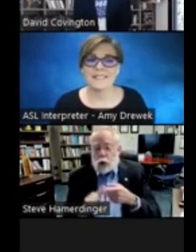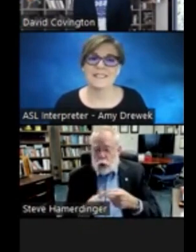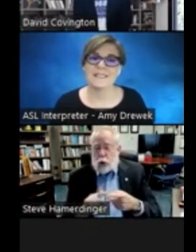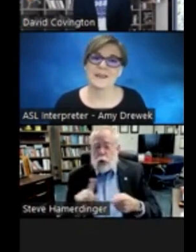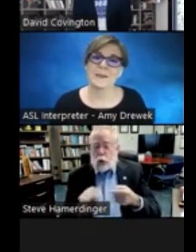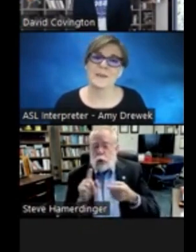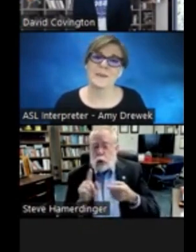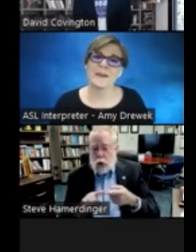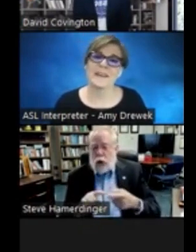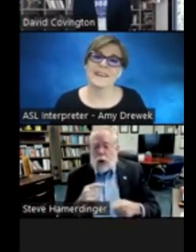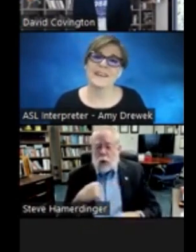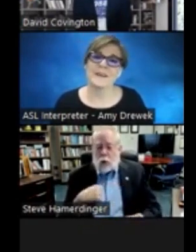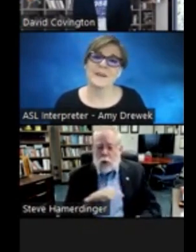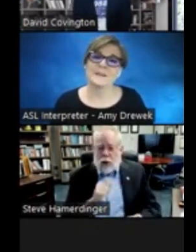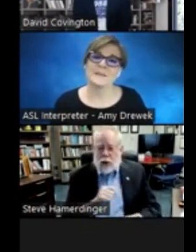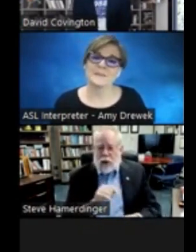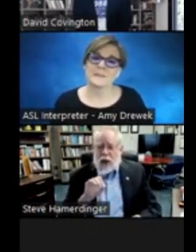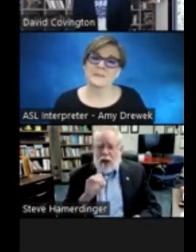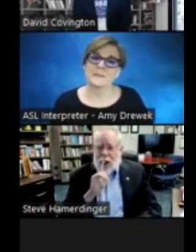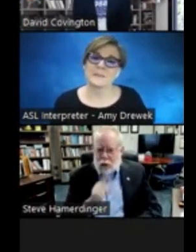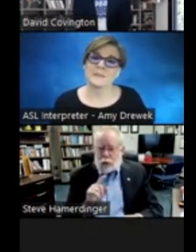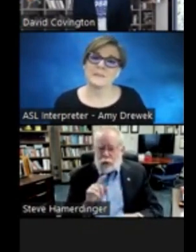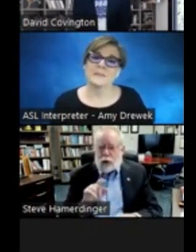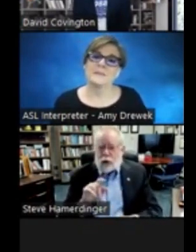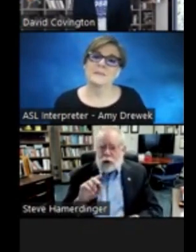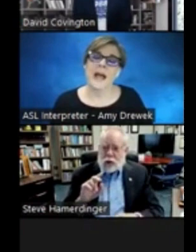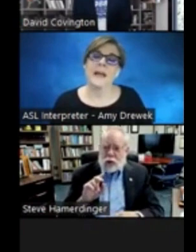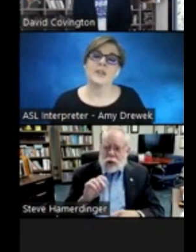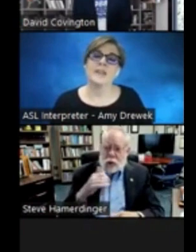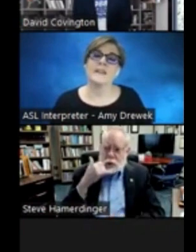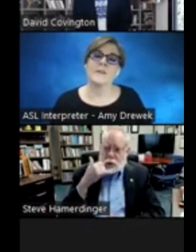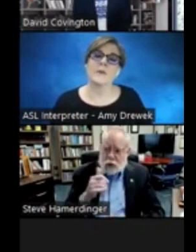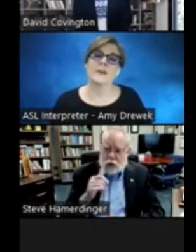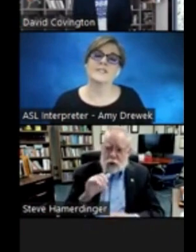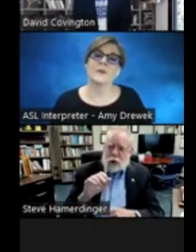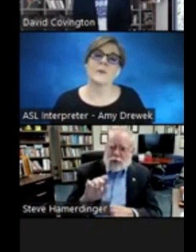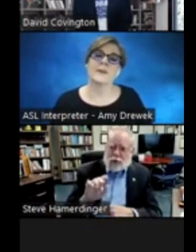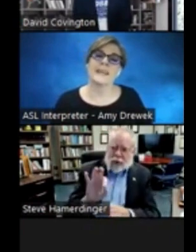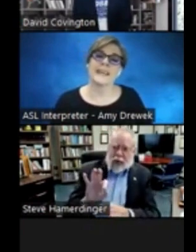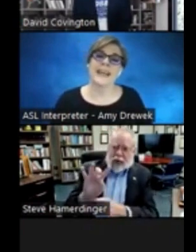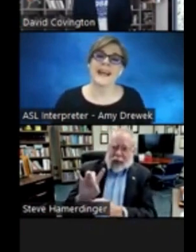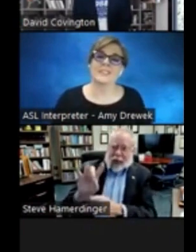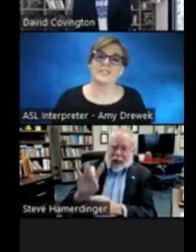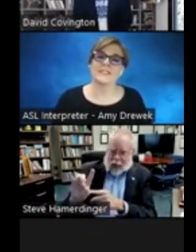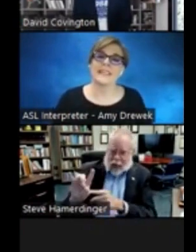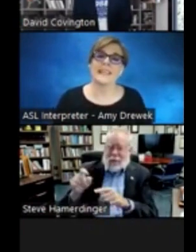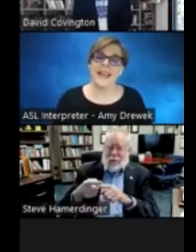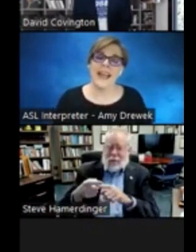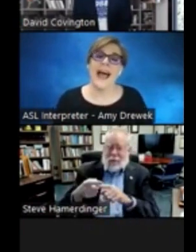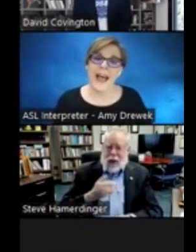WE WOULD LOVE TO HAVE YOU -- >> I AM LOOKING FORWARD TO WHEN WE CAN ACTUALLY